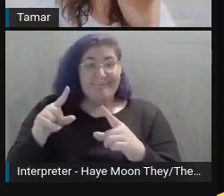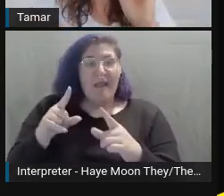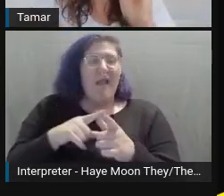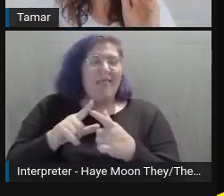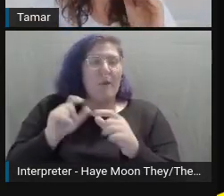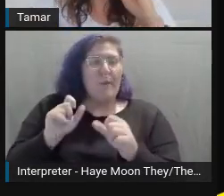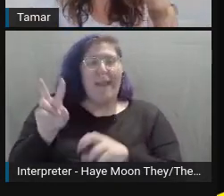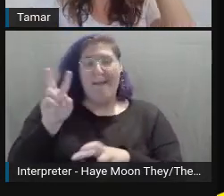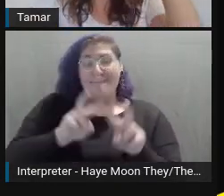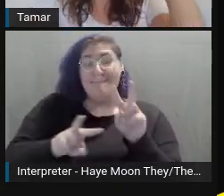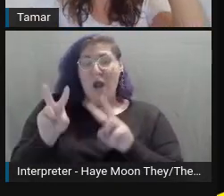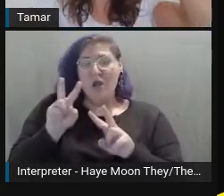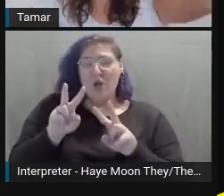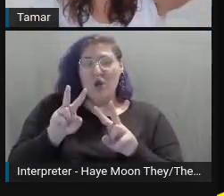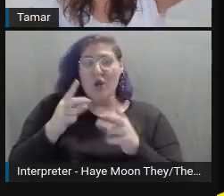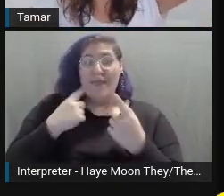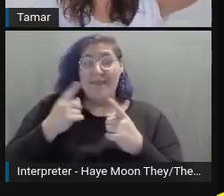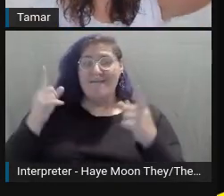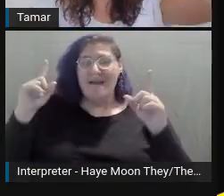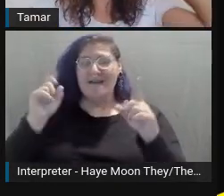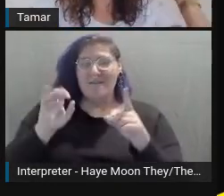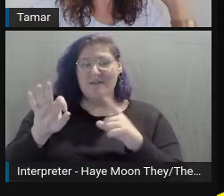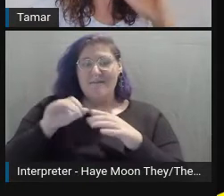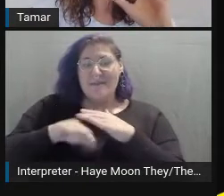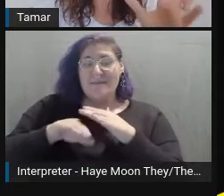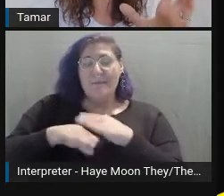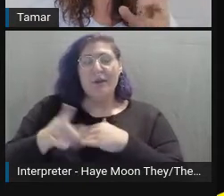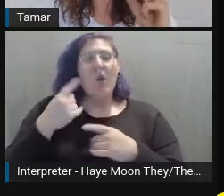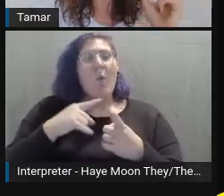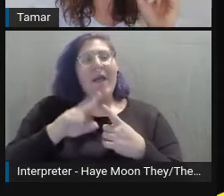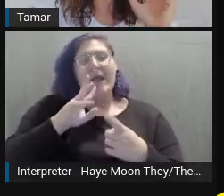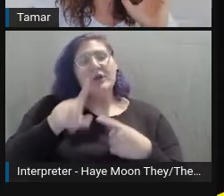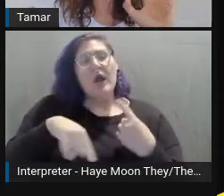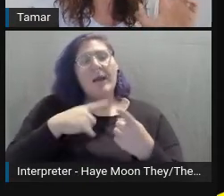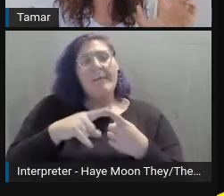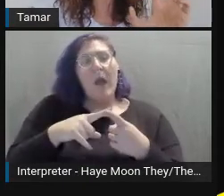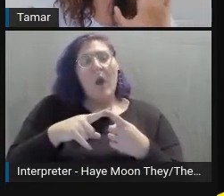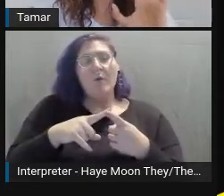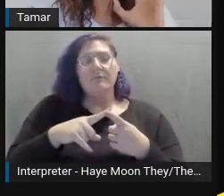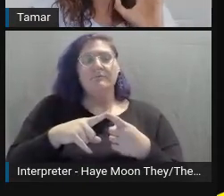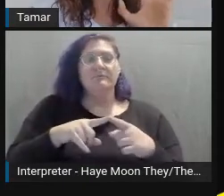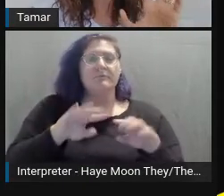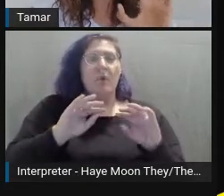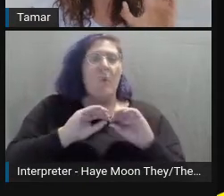When I speak of organizations or products, I'm referring primarily